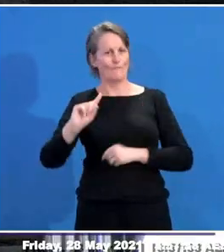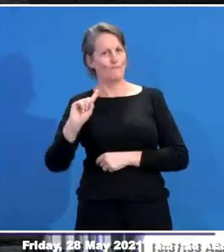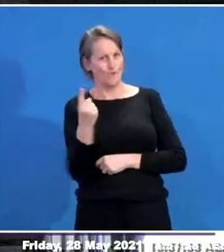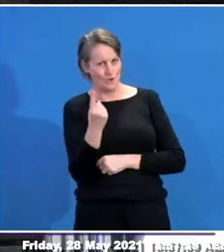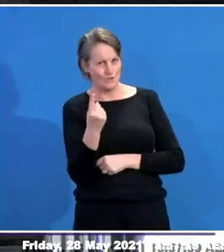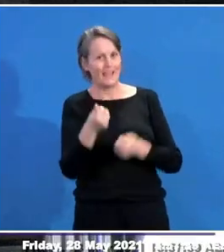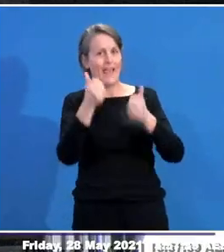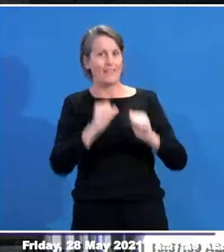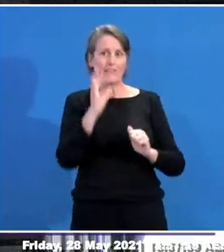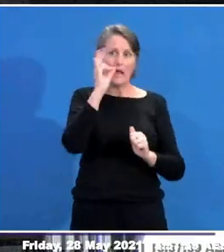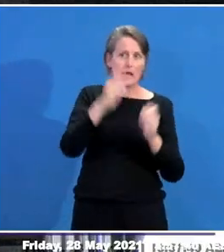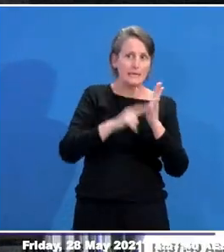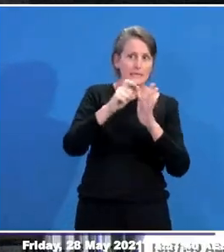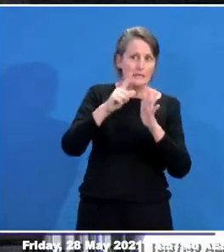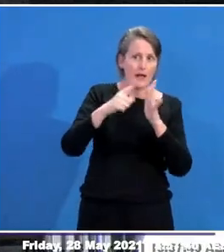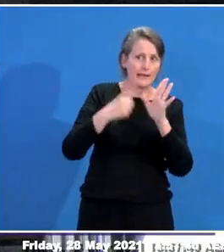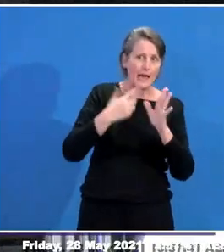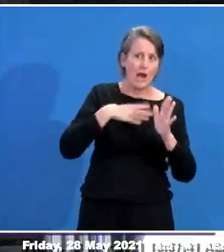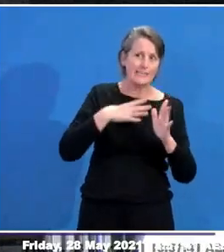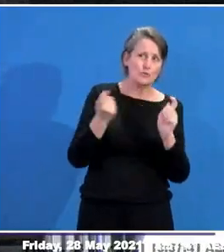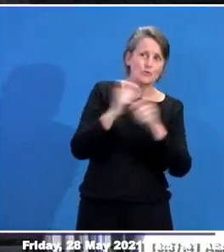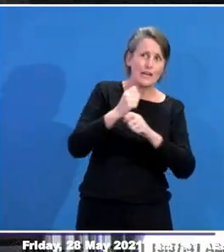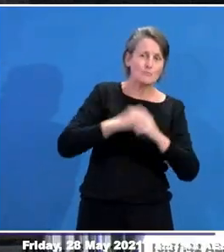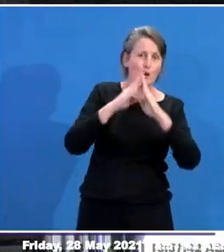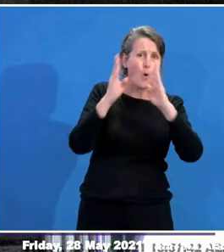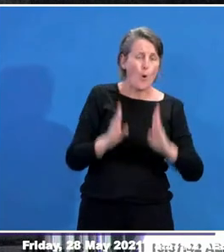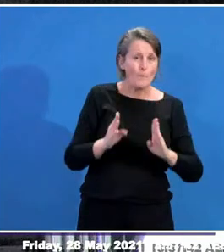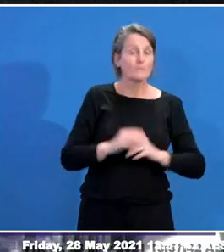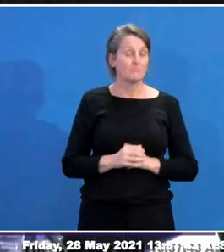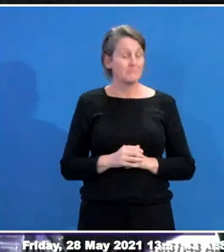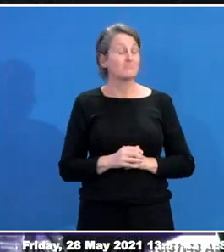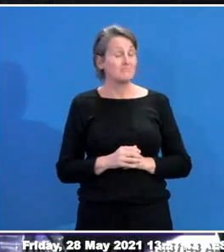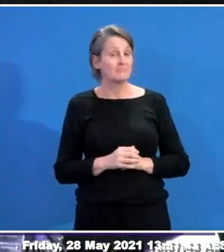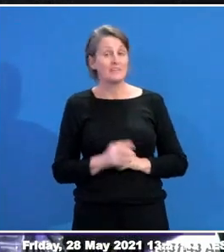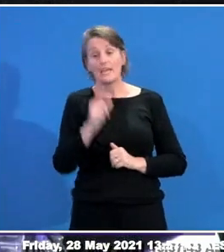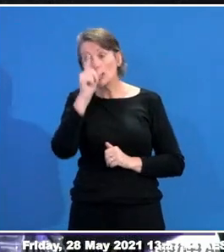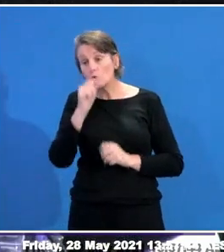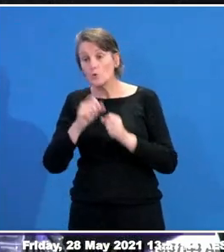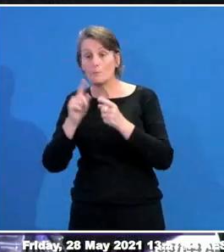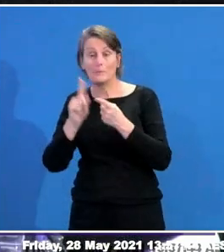Traditionally, yes. It may be their own home or parents modifying their home for a child with